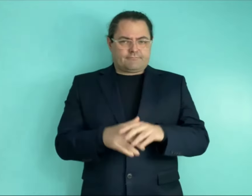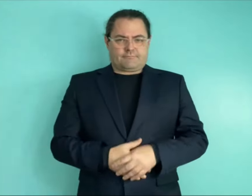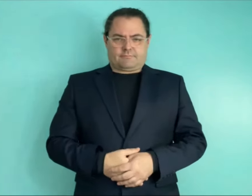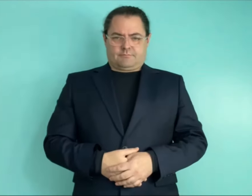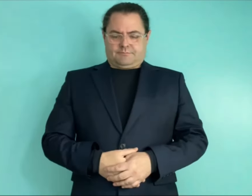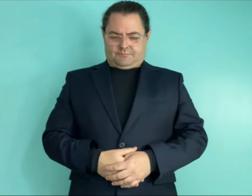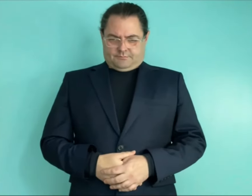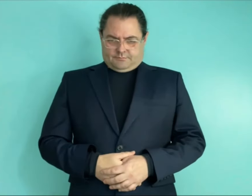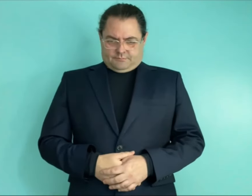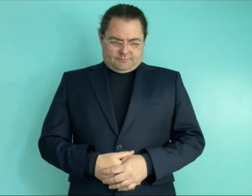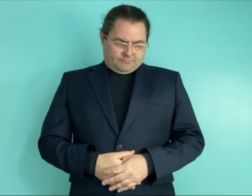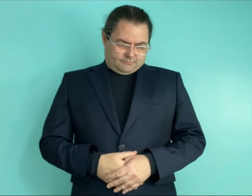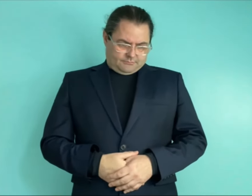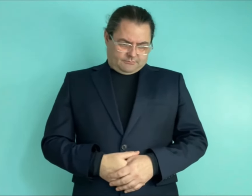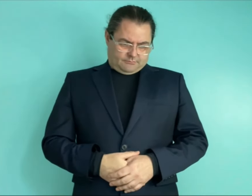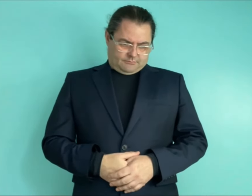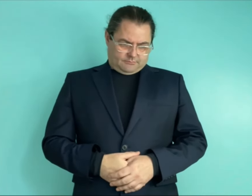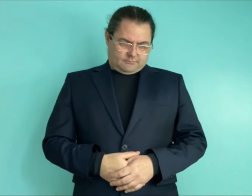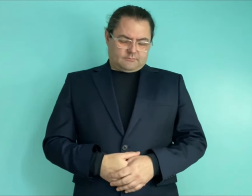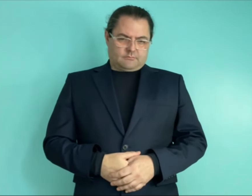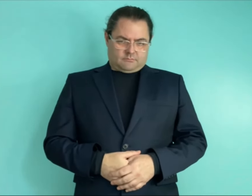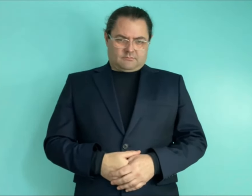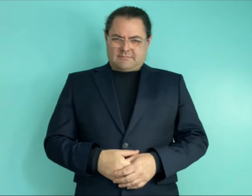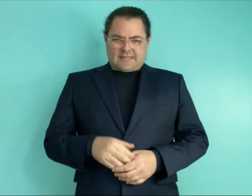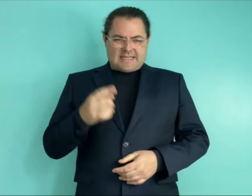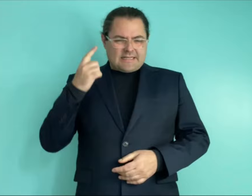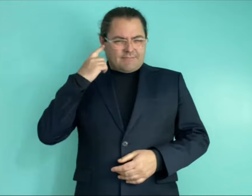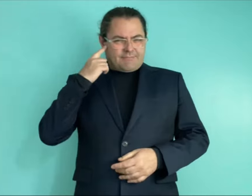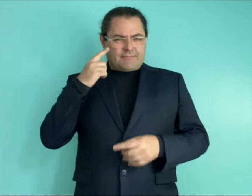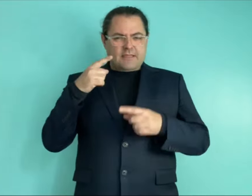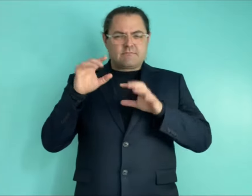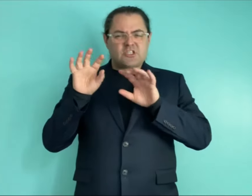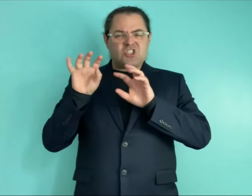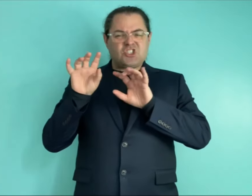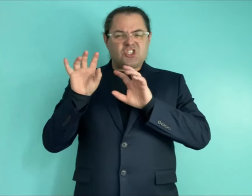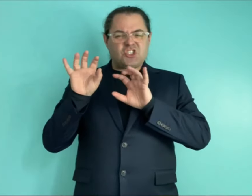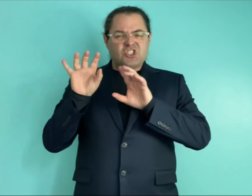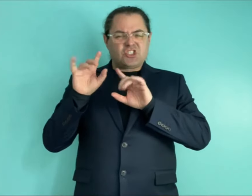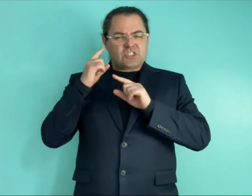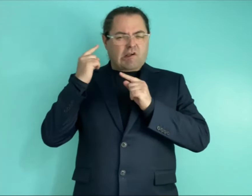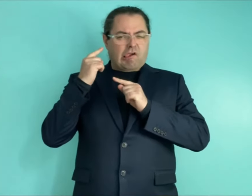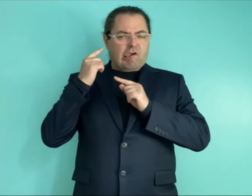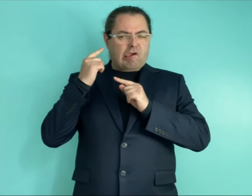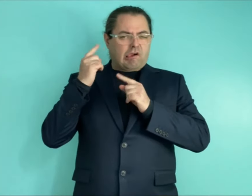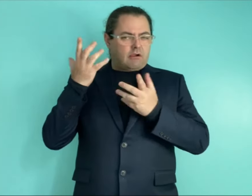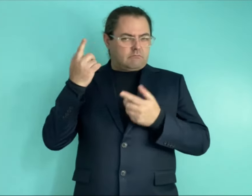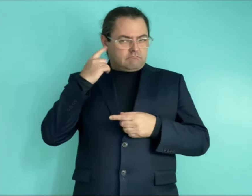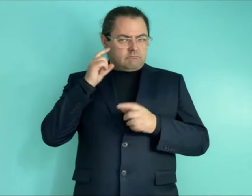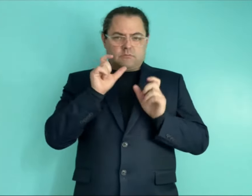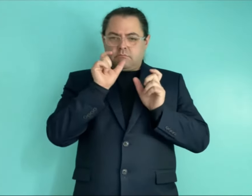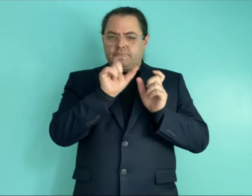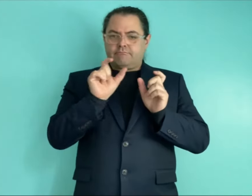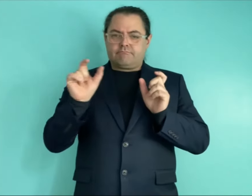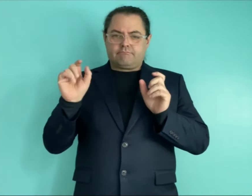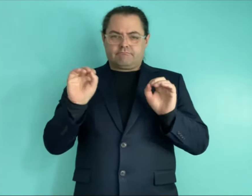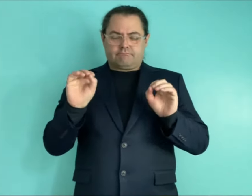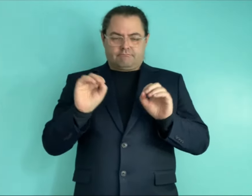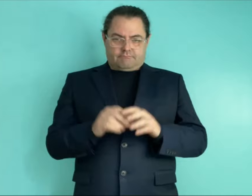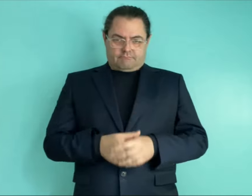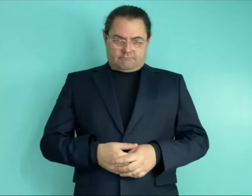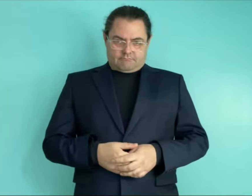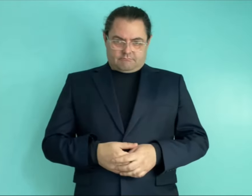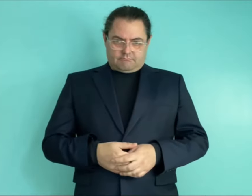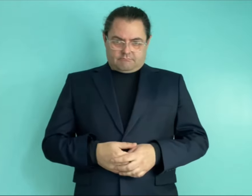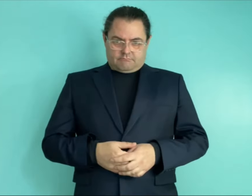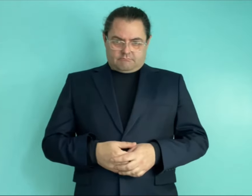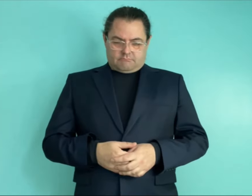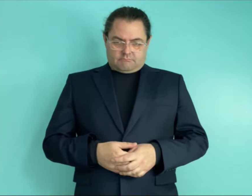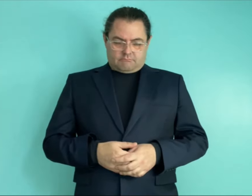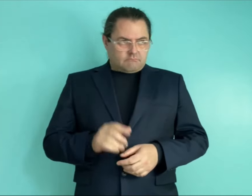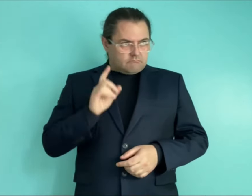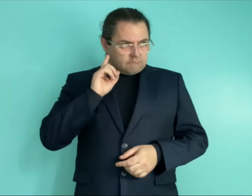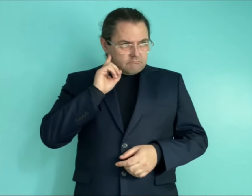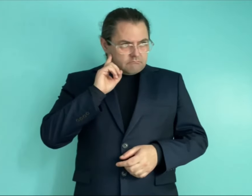16:16:04 We have. There's some, 16:16:10 you know, not the volume is not very